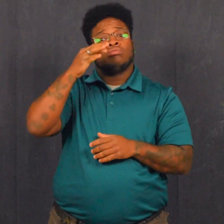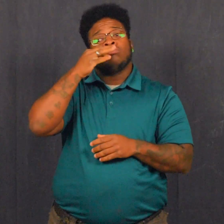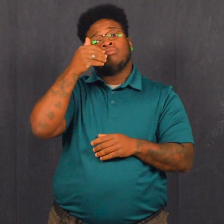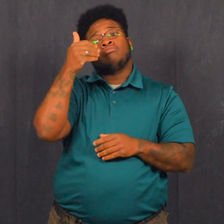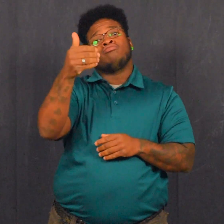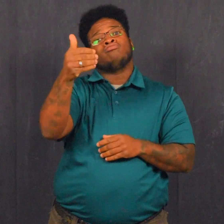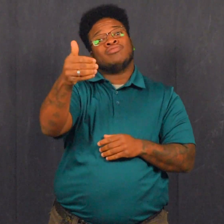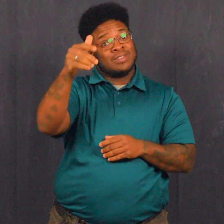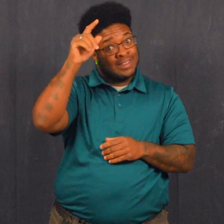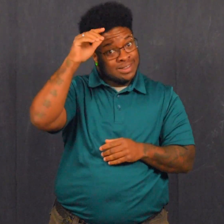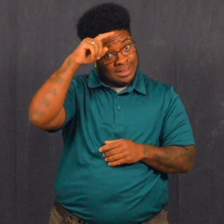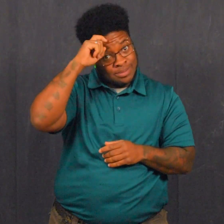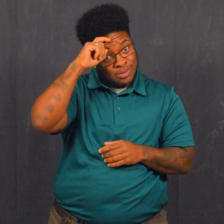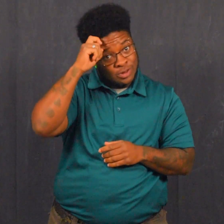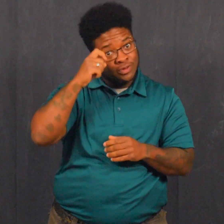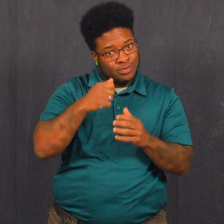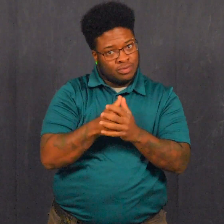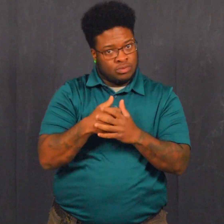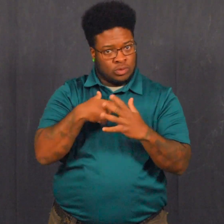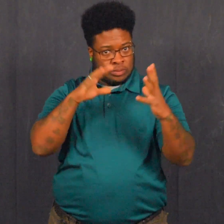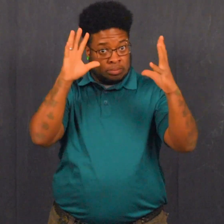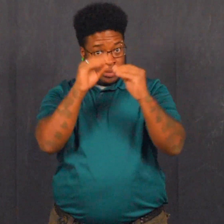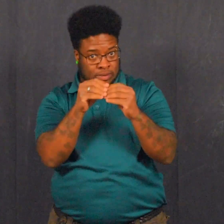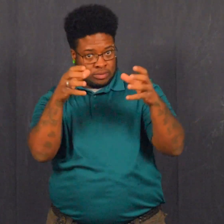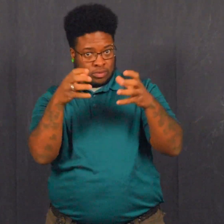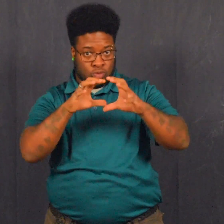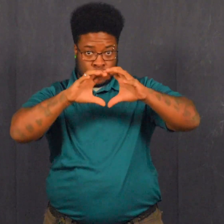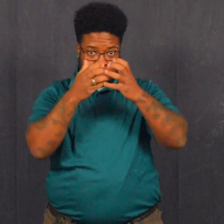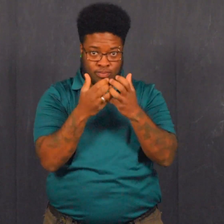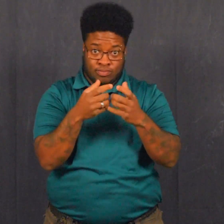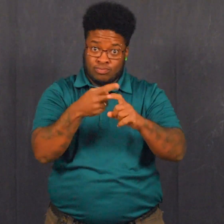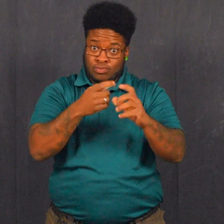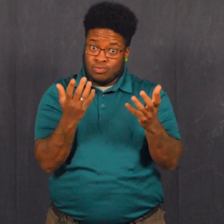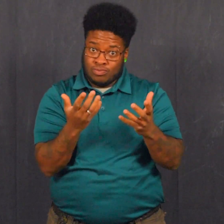Later this summer we are meeting with a group from the board of